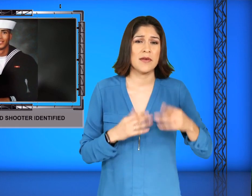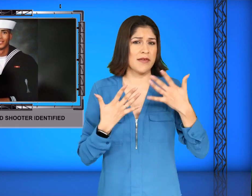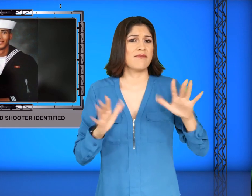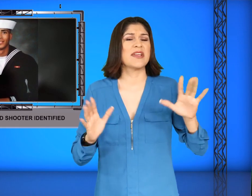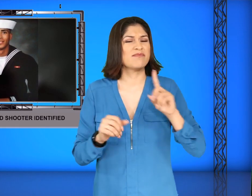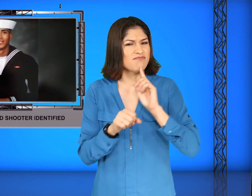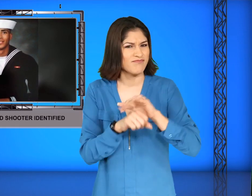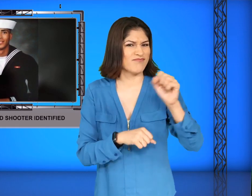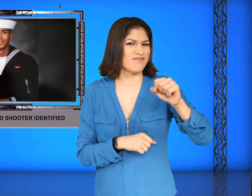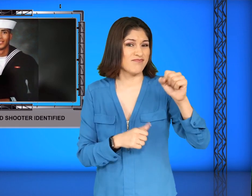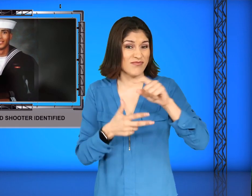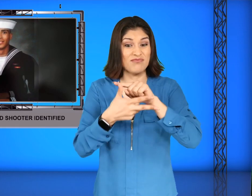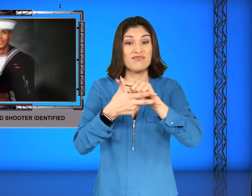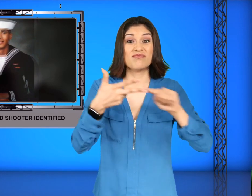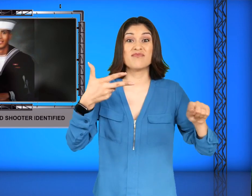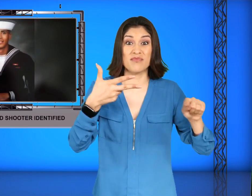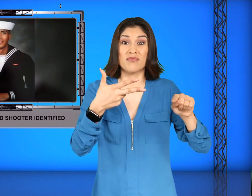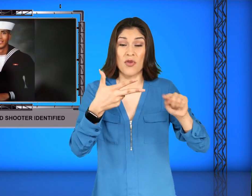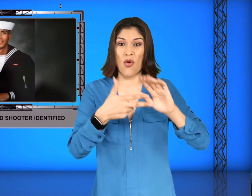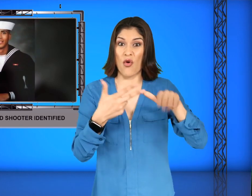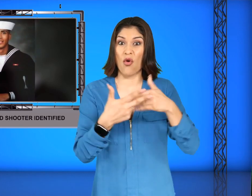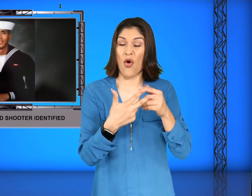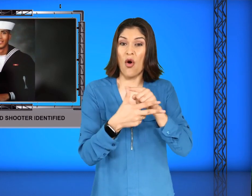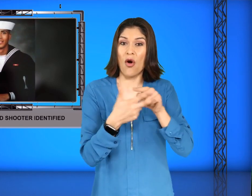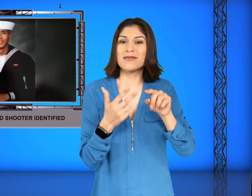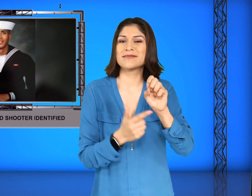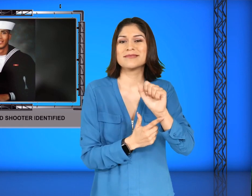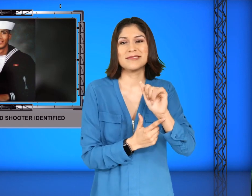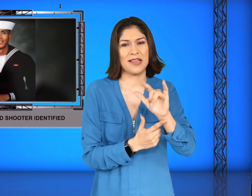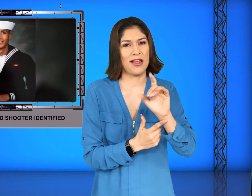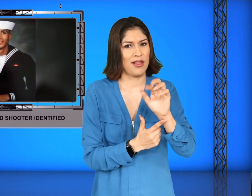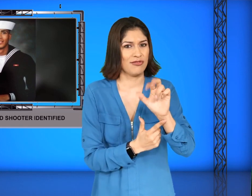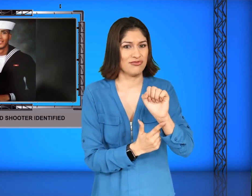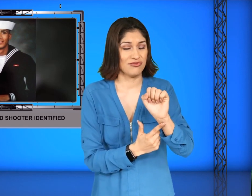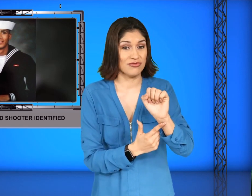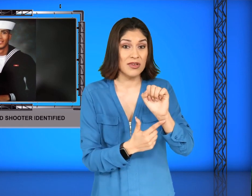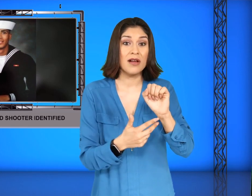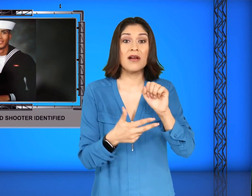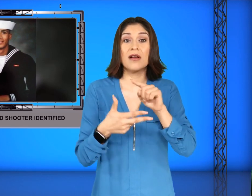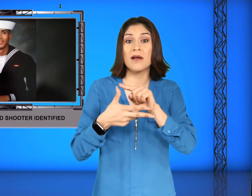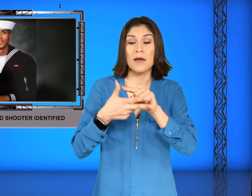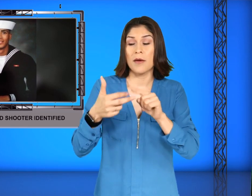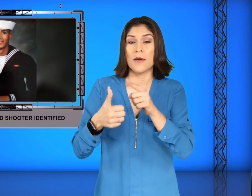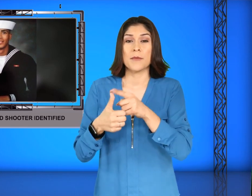The Navy confirms all three were sailors.